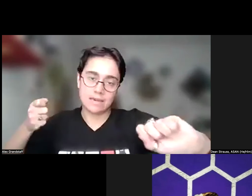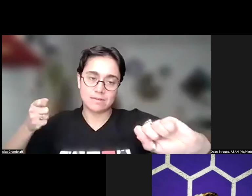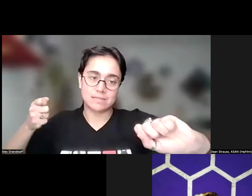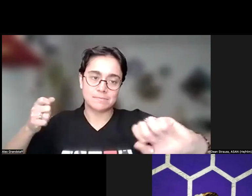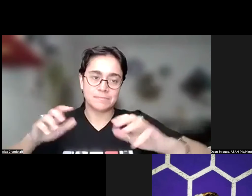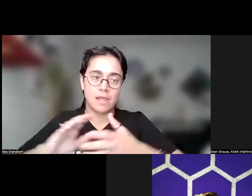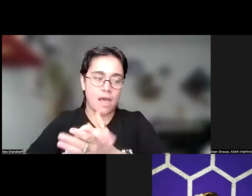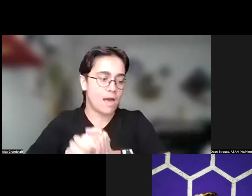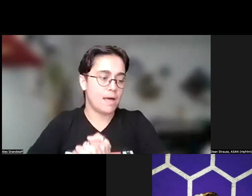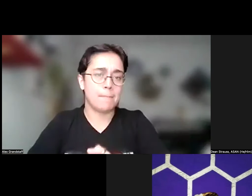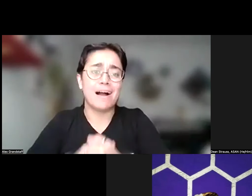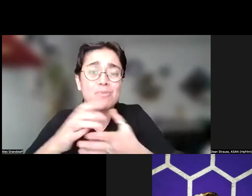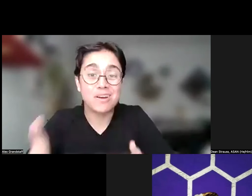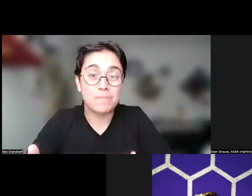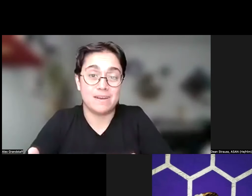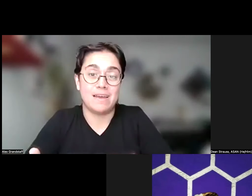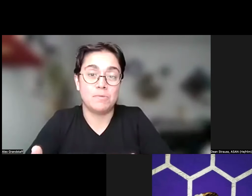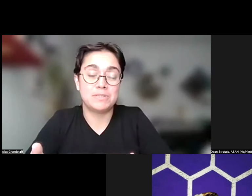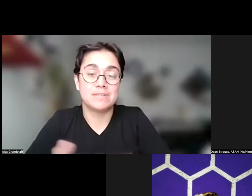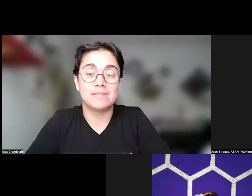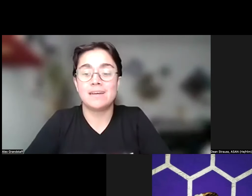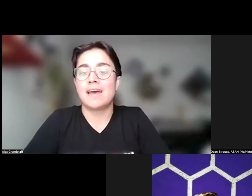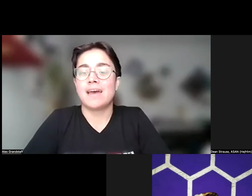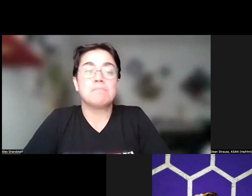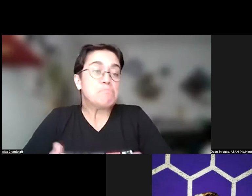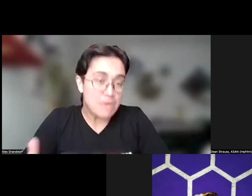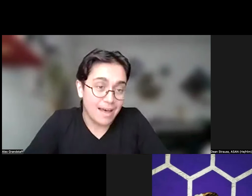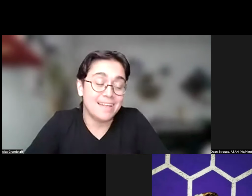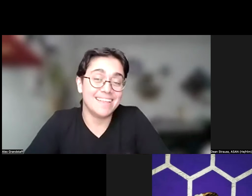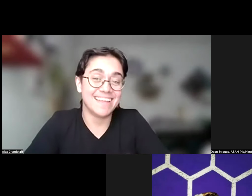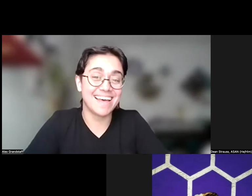Sometimes success looks like stalling the gears